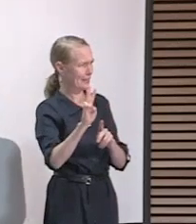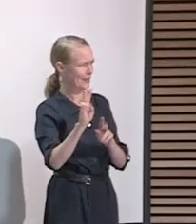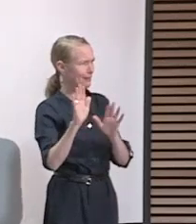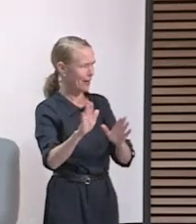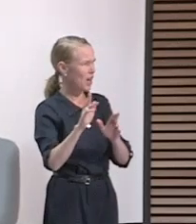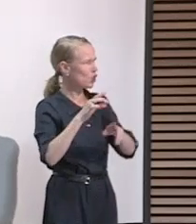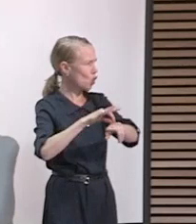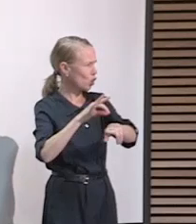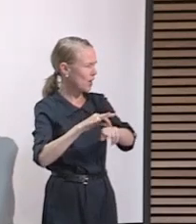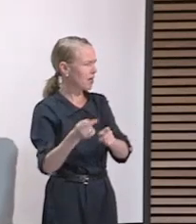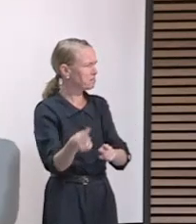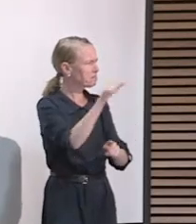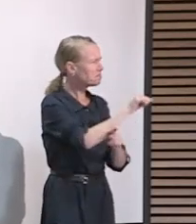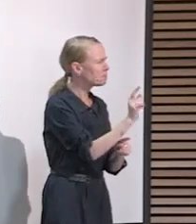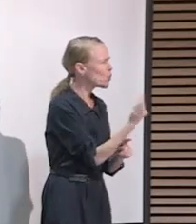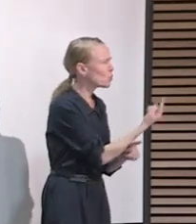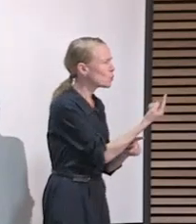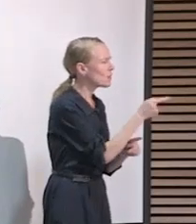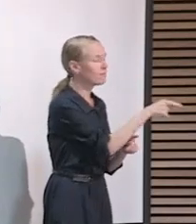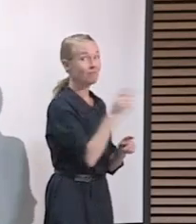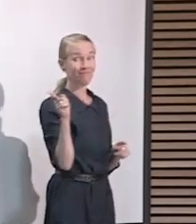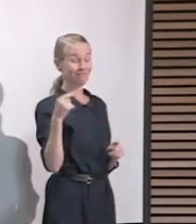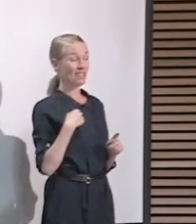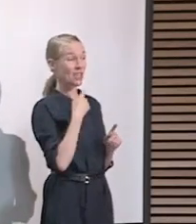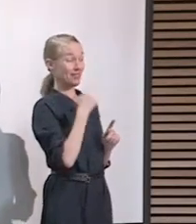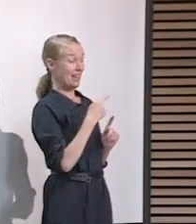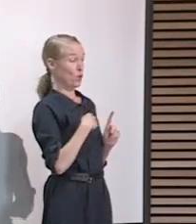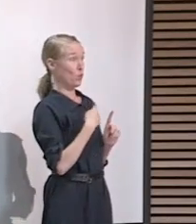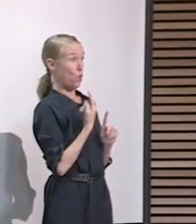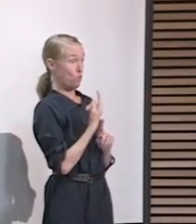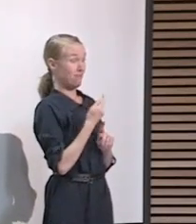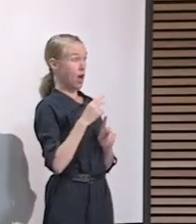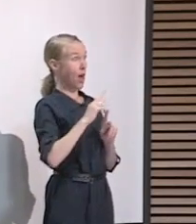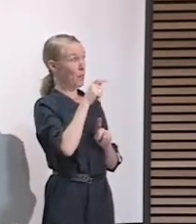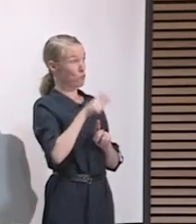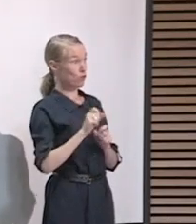this potential connection you're seeing at today's? It's a